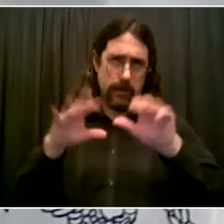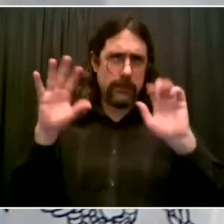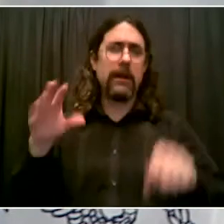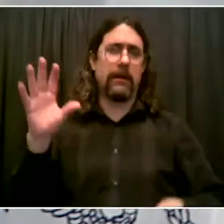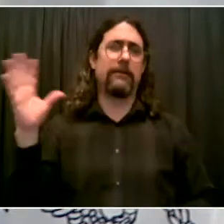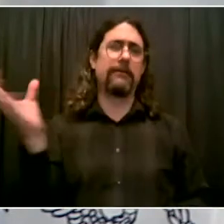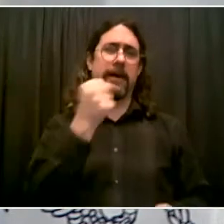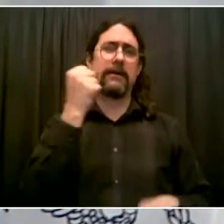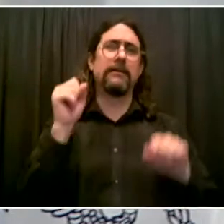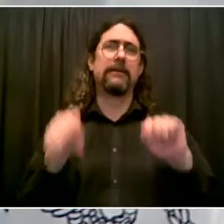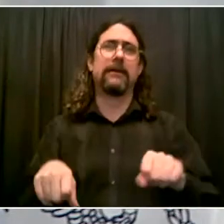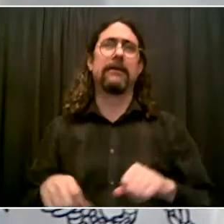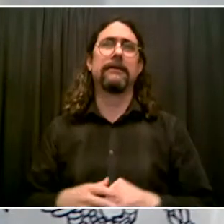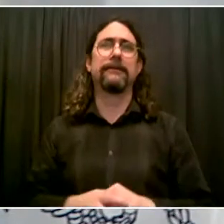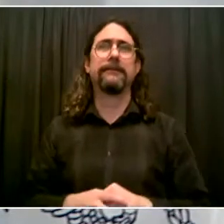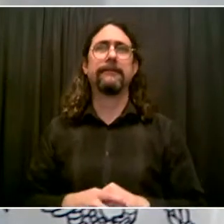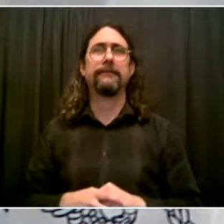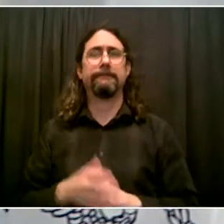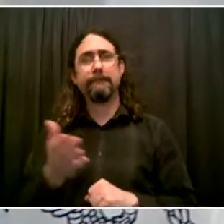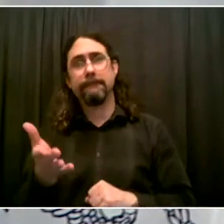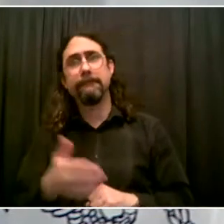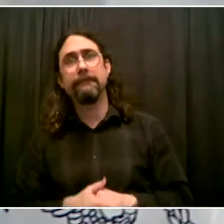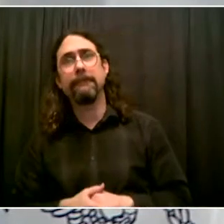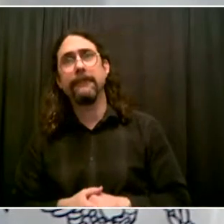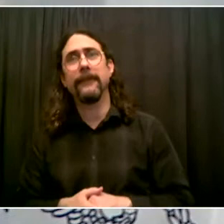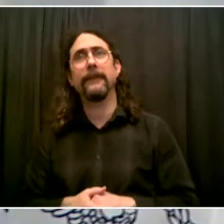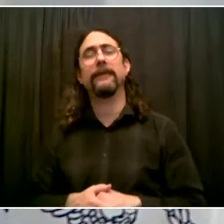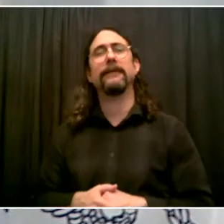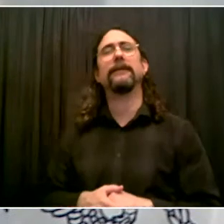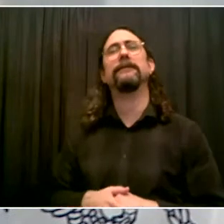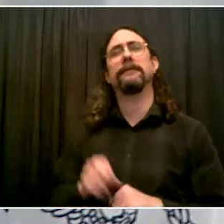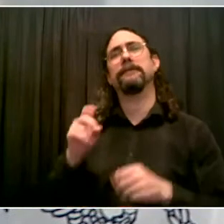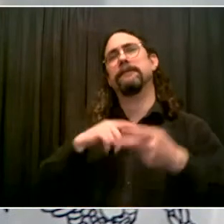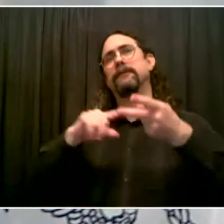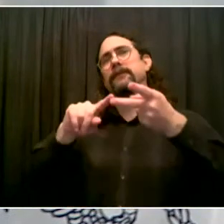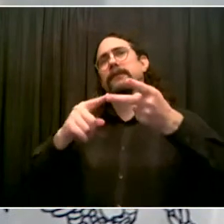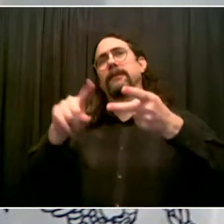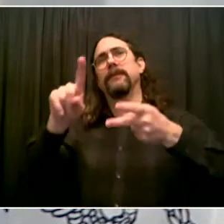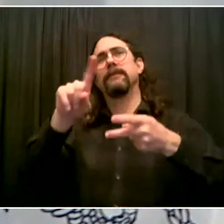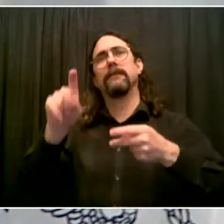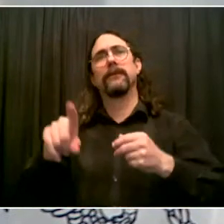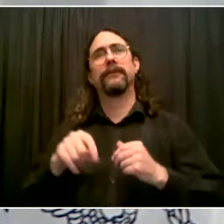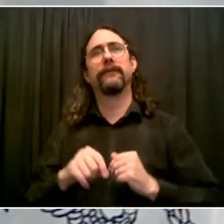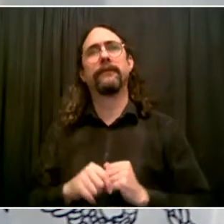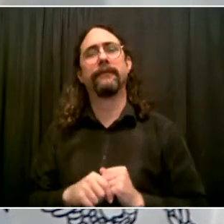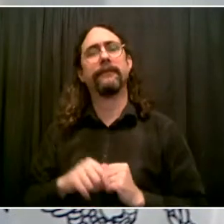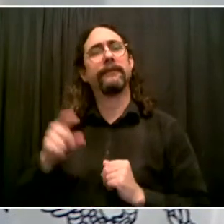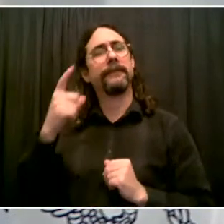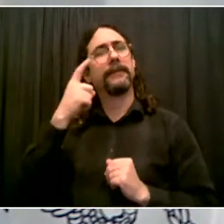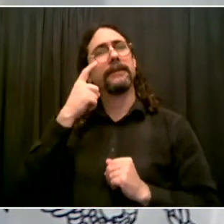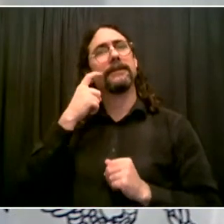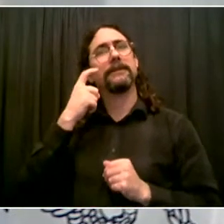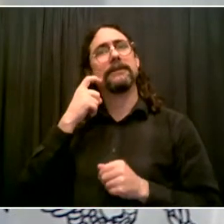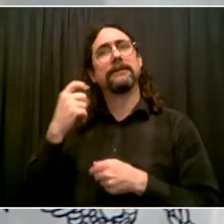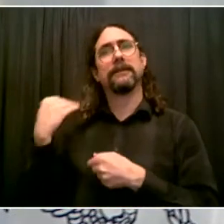WINS. GO AHEAD. Reporter: ALONG THOSE LINES THE NEW YORK POST THAT ARTICLE ABOUT